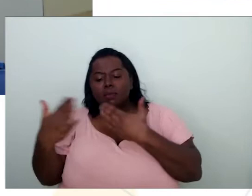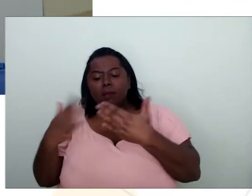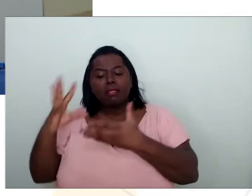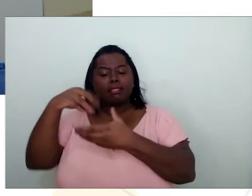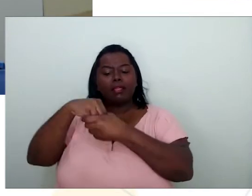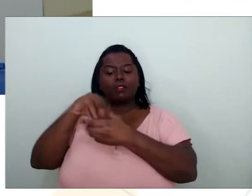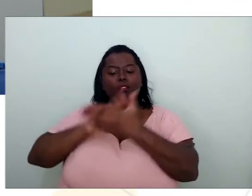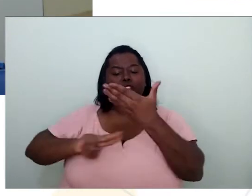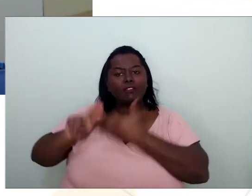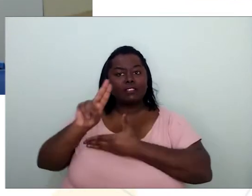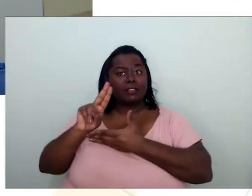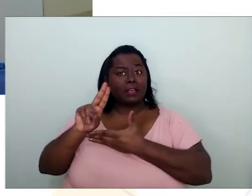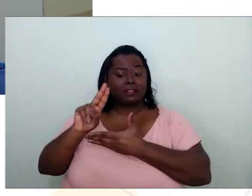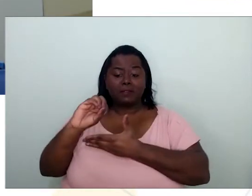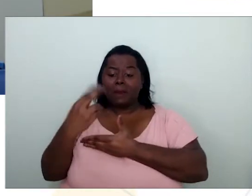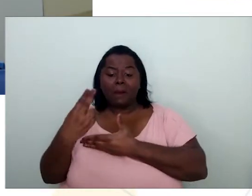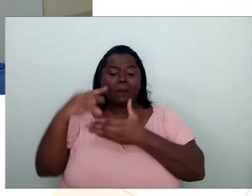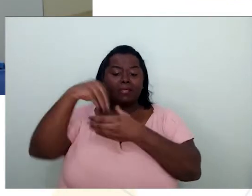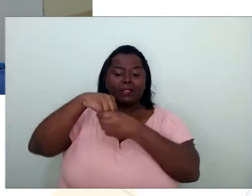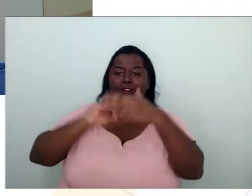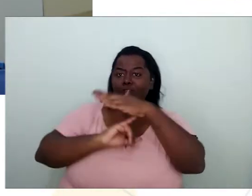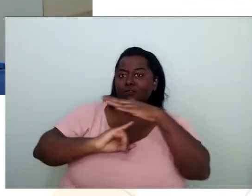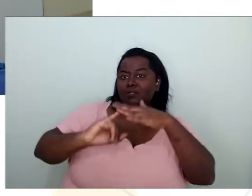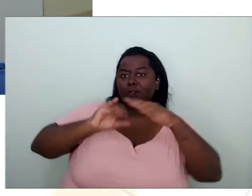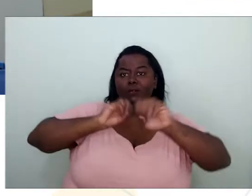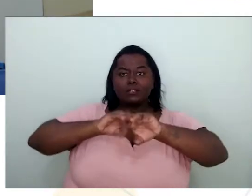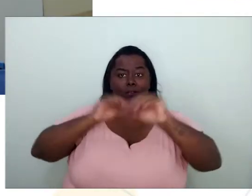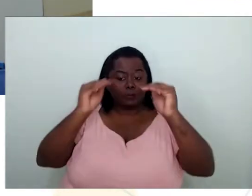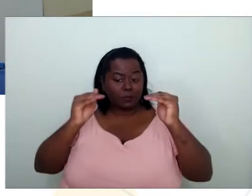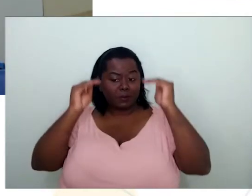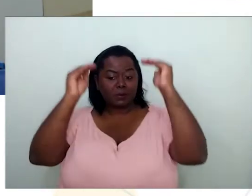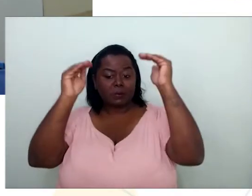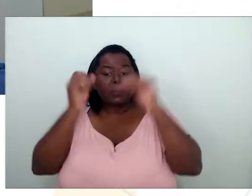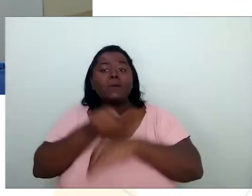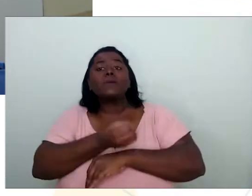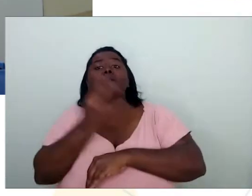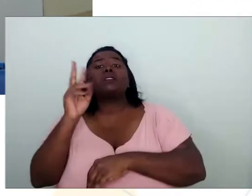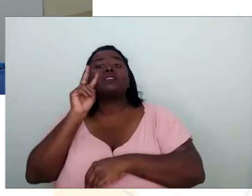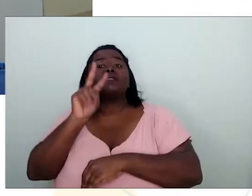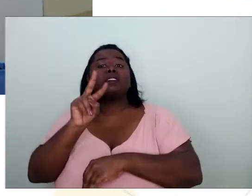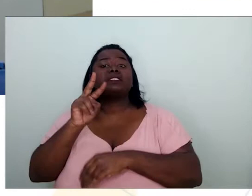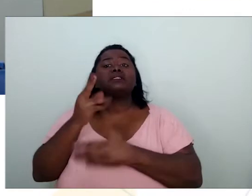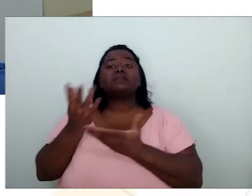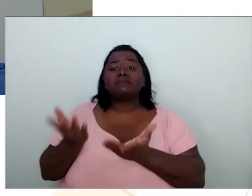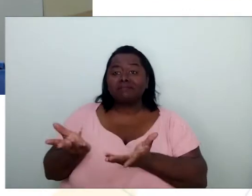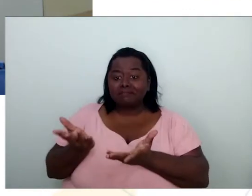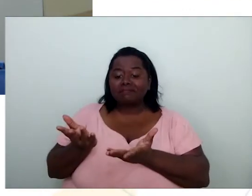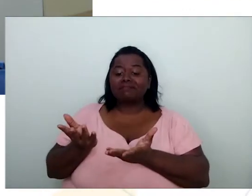institutions of higher education because if we're not talking about our